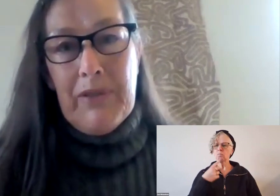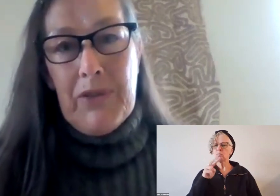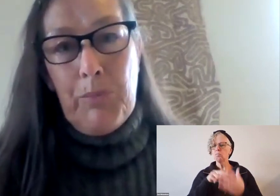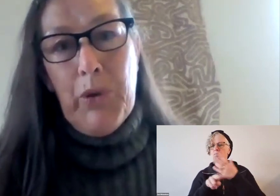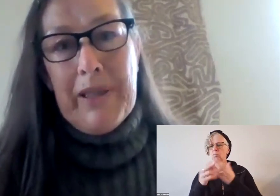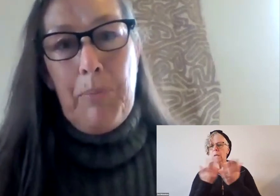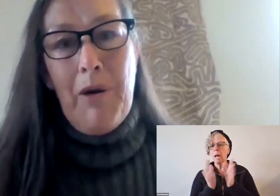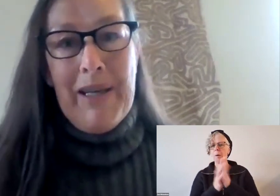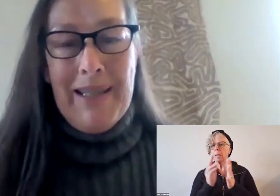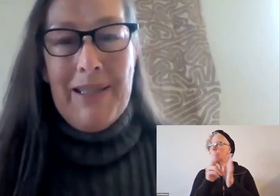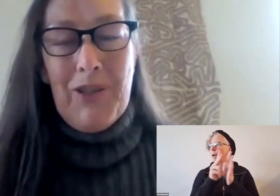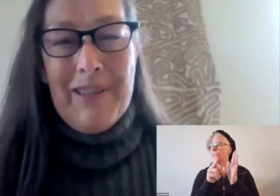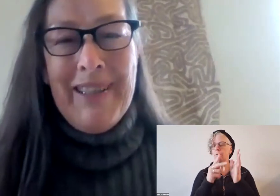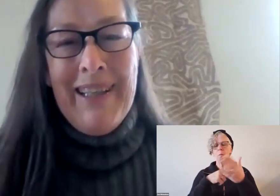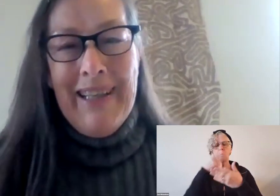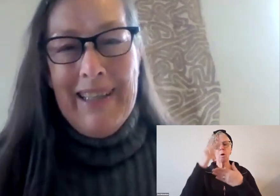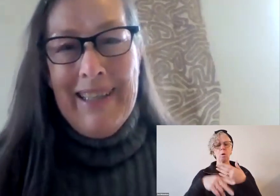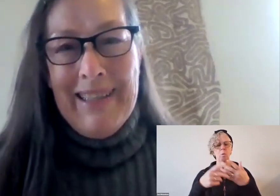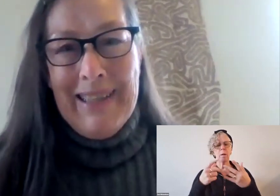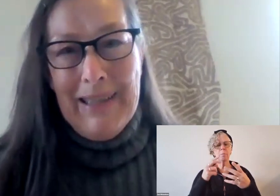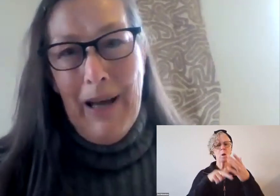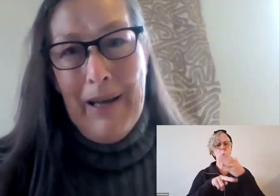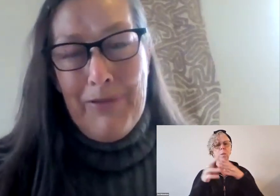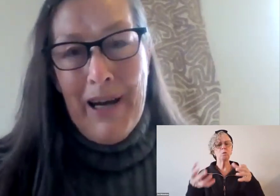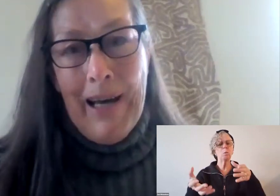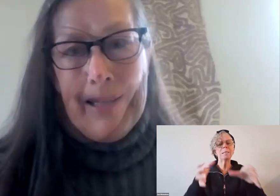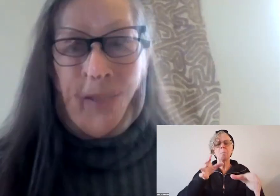support experimentation in live arts.